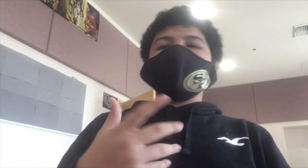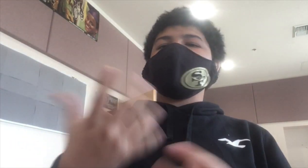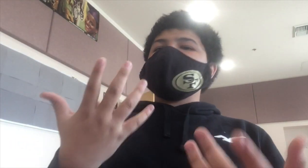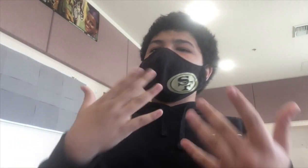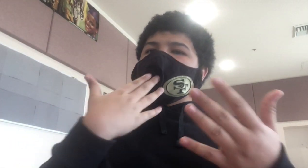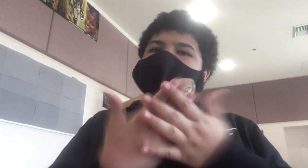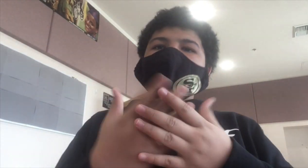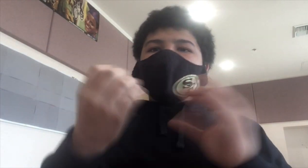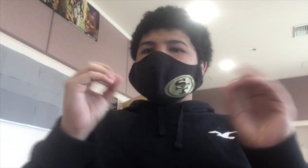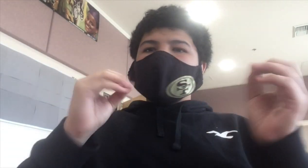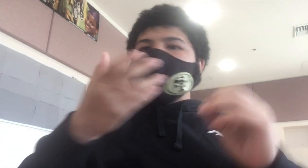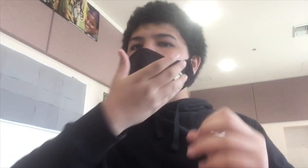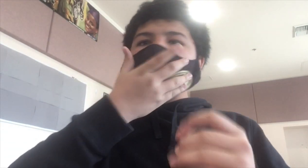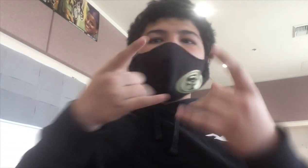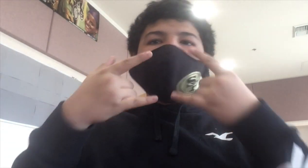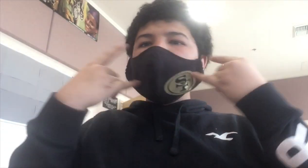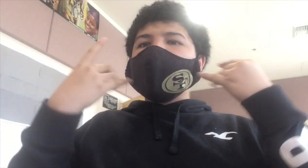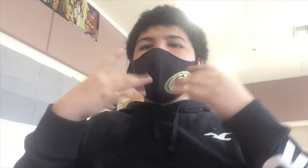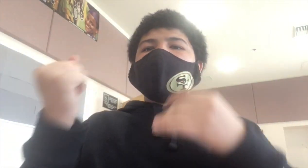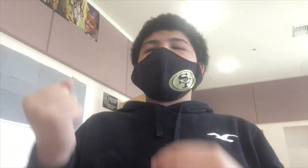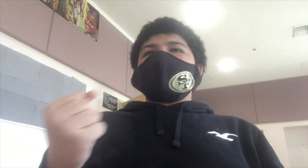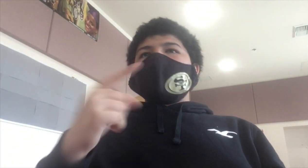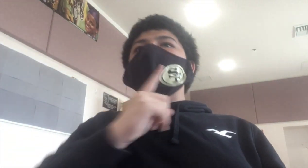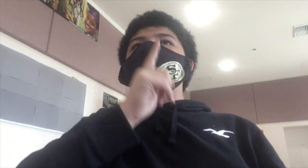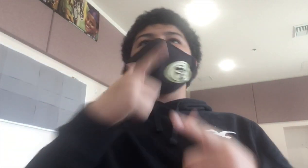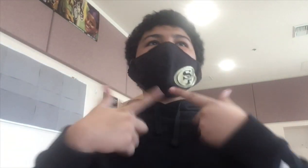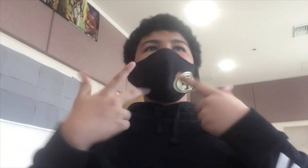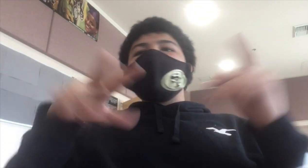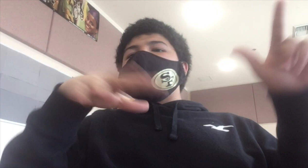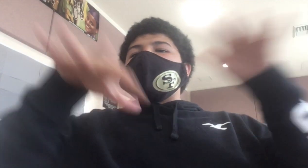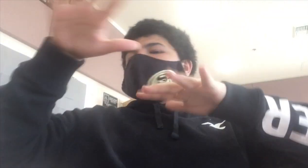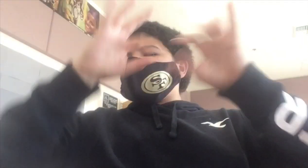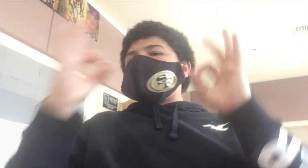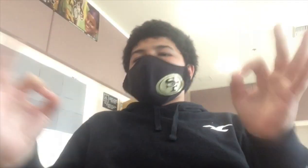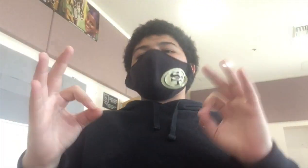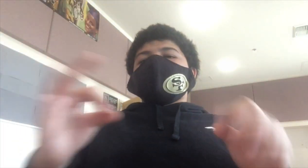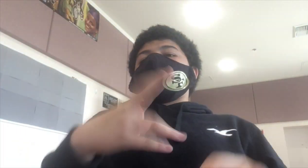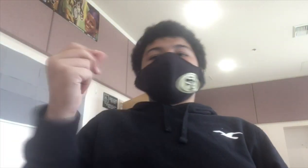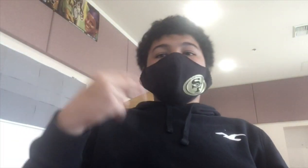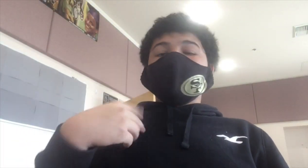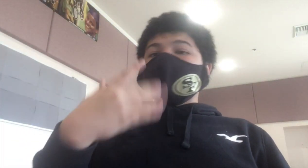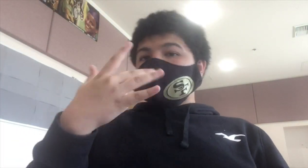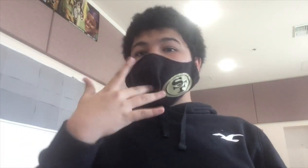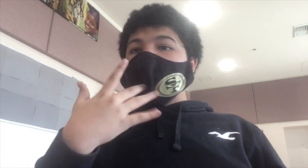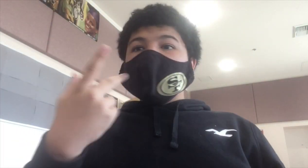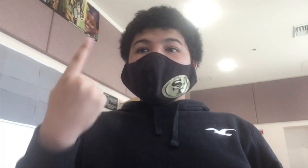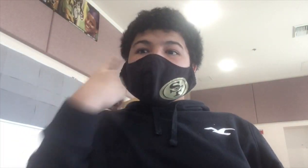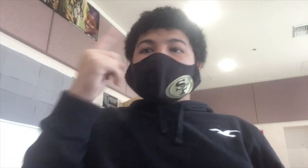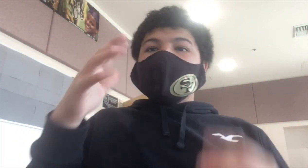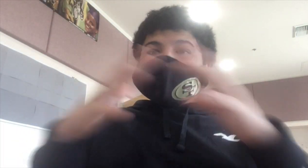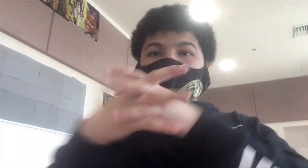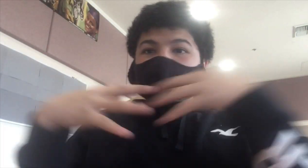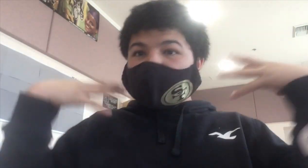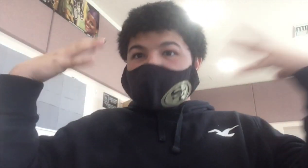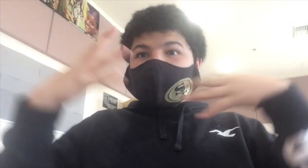6th grade definitely. No masks, it was great. Life was good.